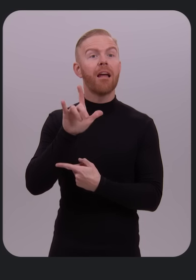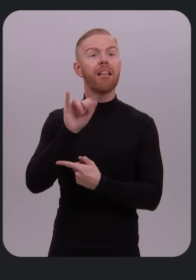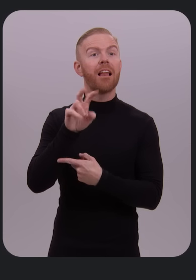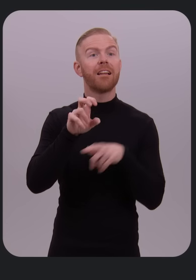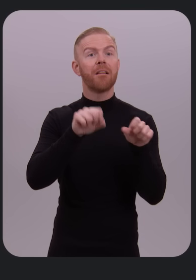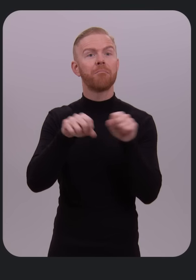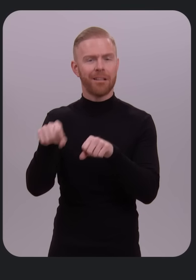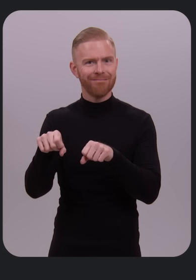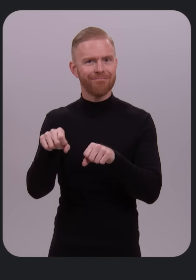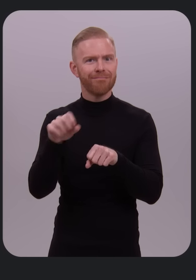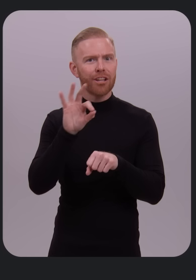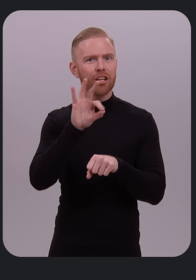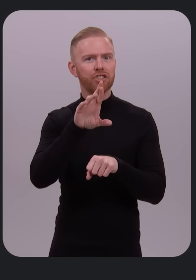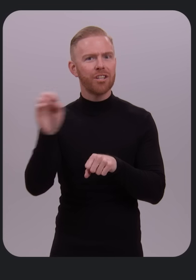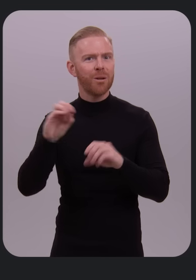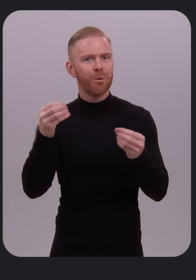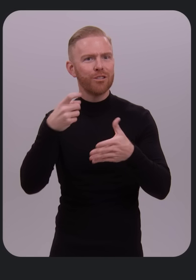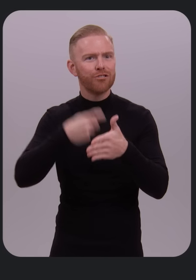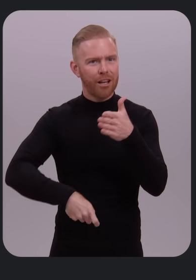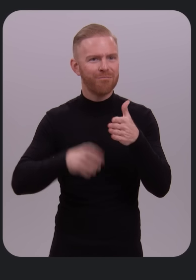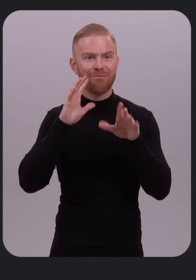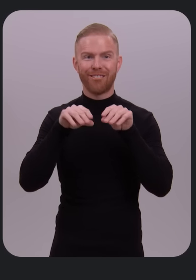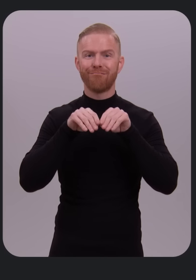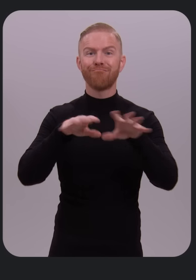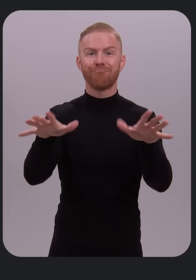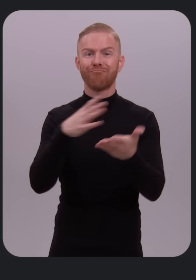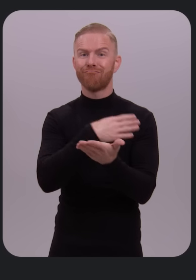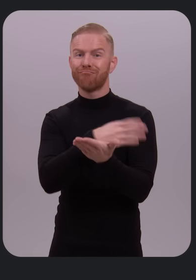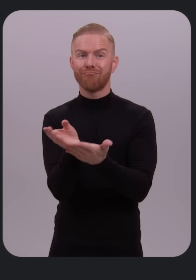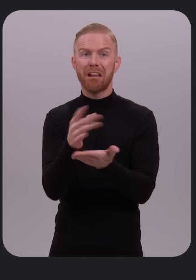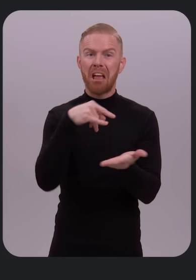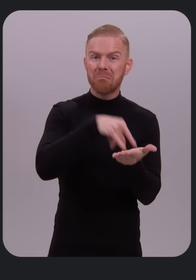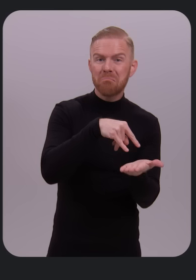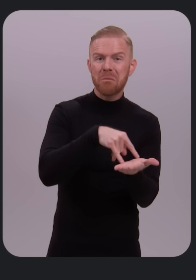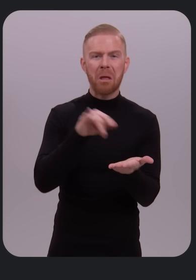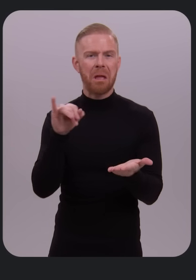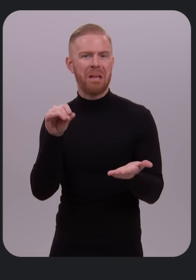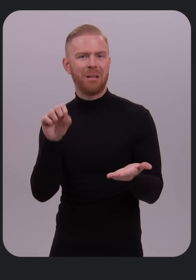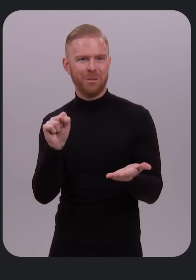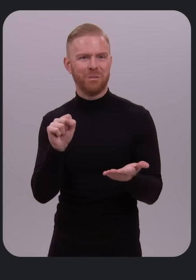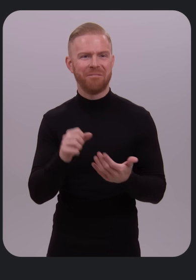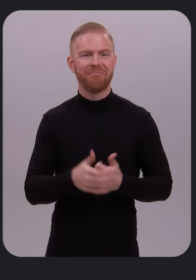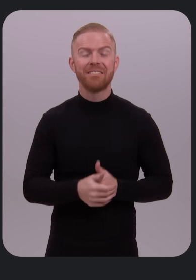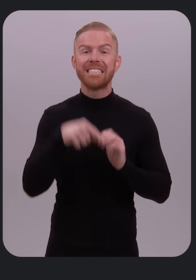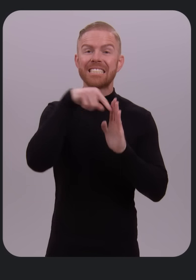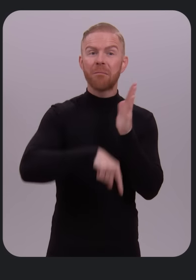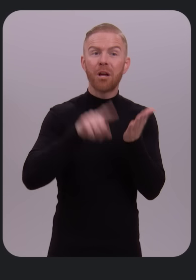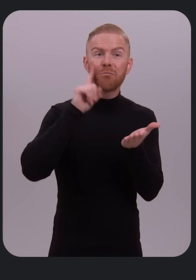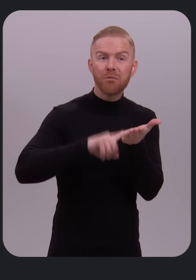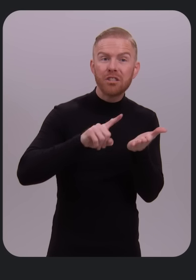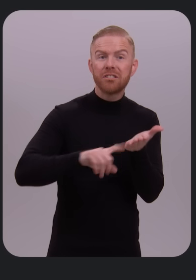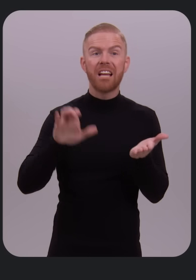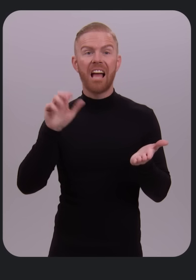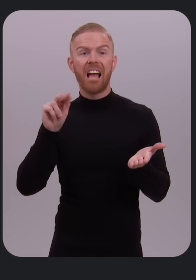are free, and rolling out across Android and iOS. Deep Research and Canvas are getting their biggest updates